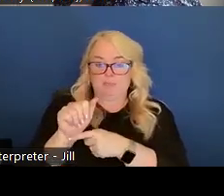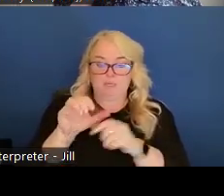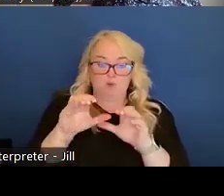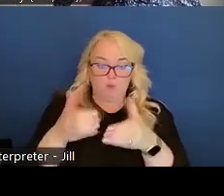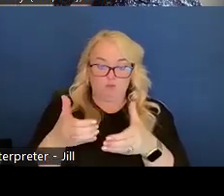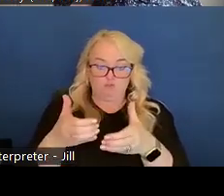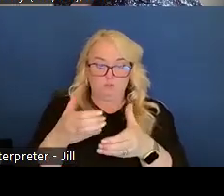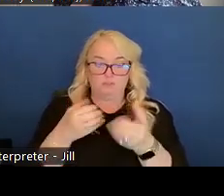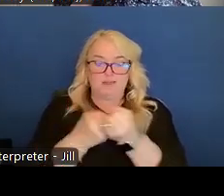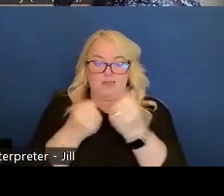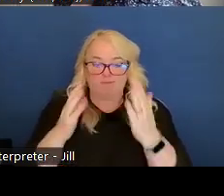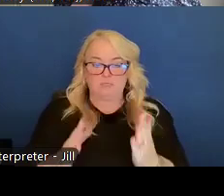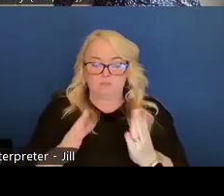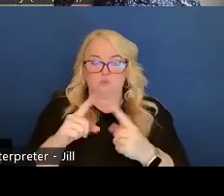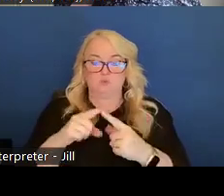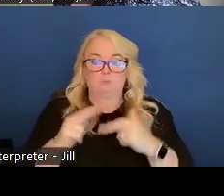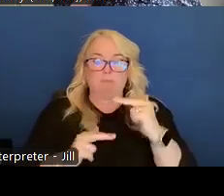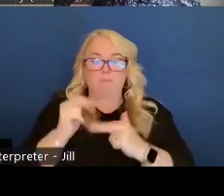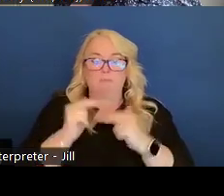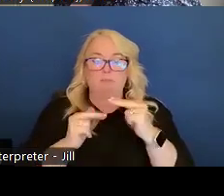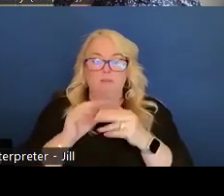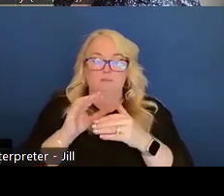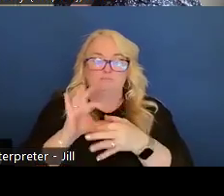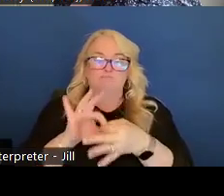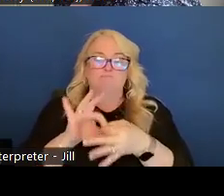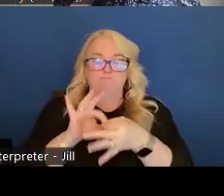advocates in building networks that allow them to stay informed